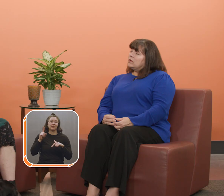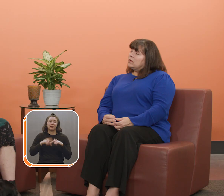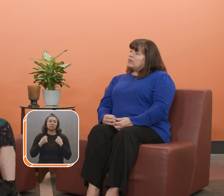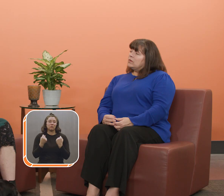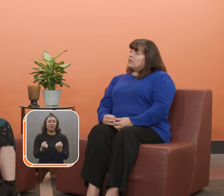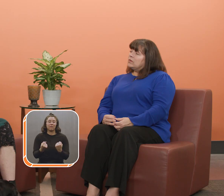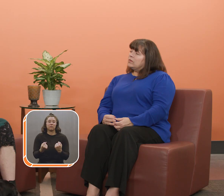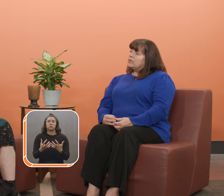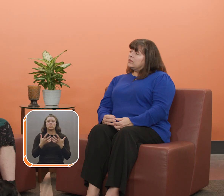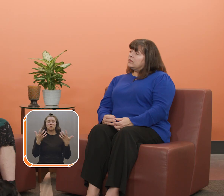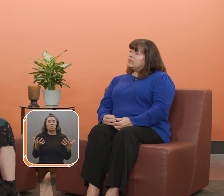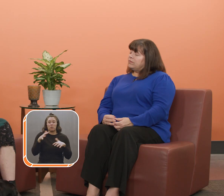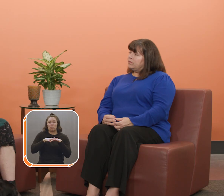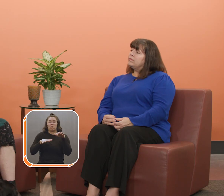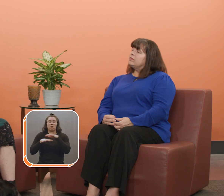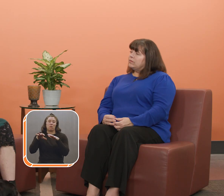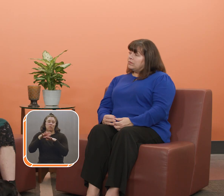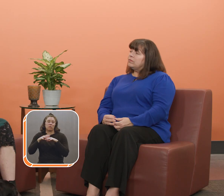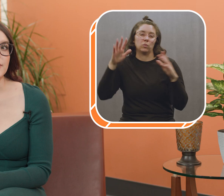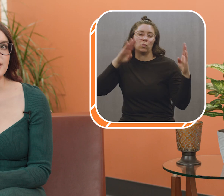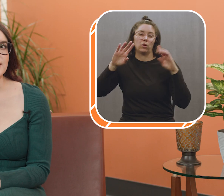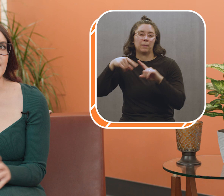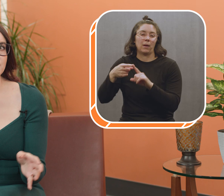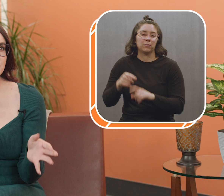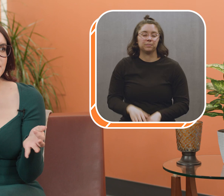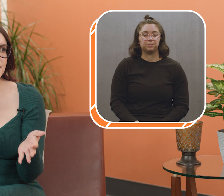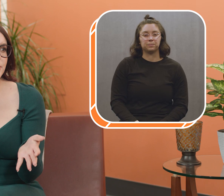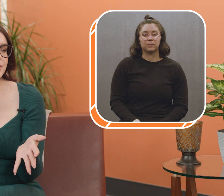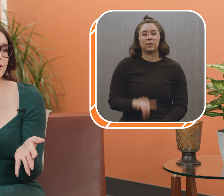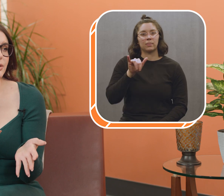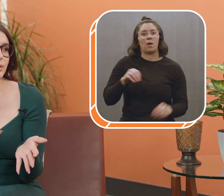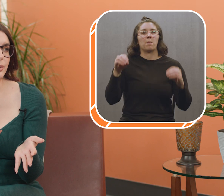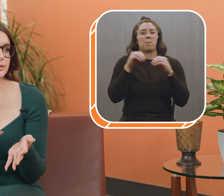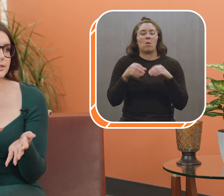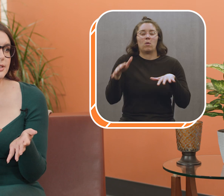Really there were so many other things to worry about. I think that's what made it more difficult.